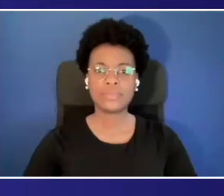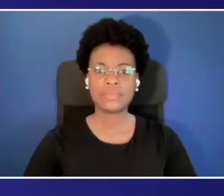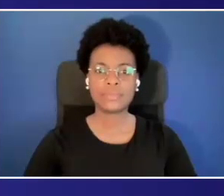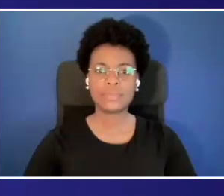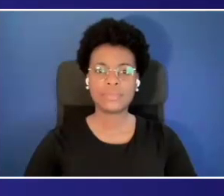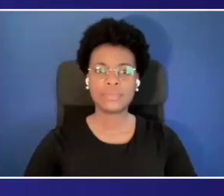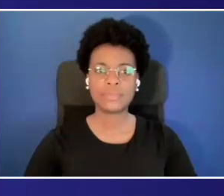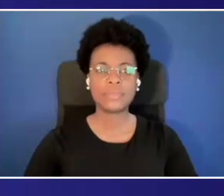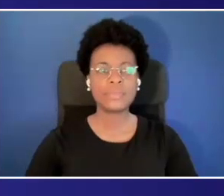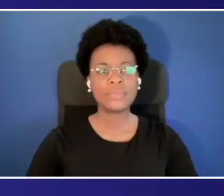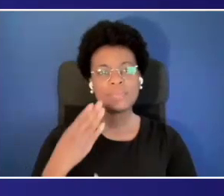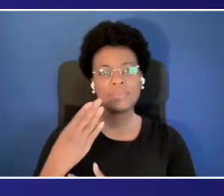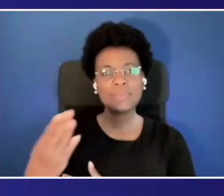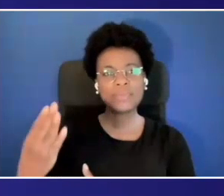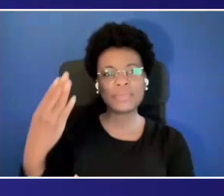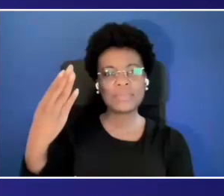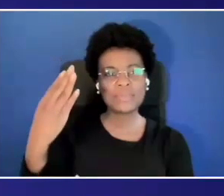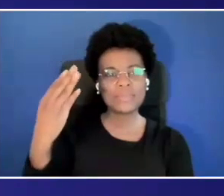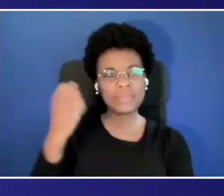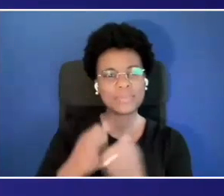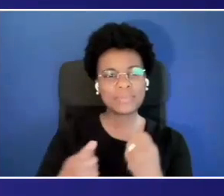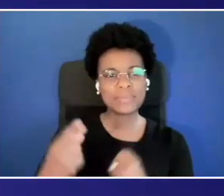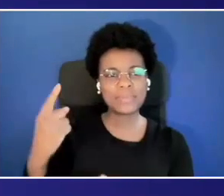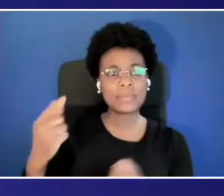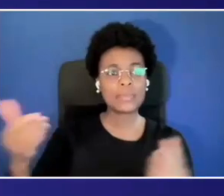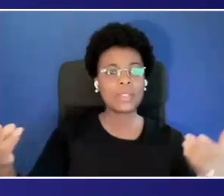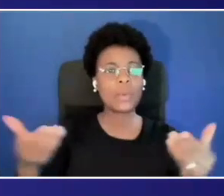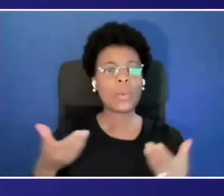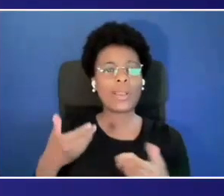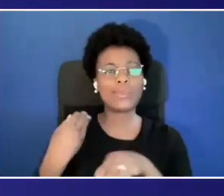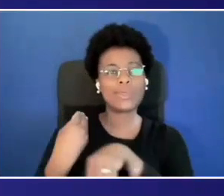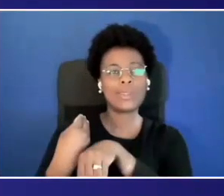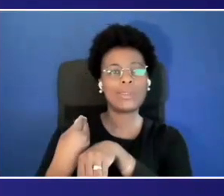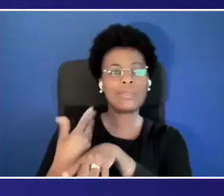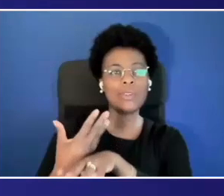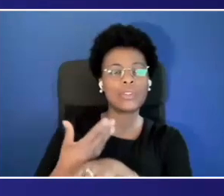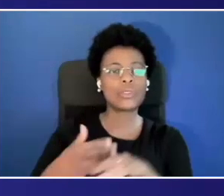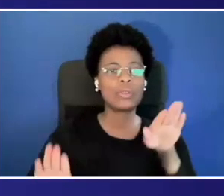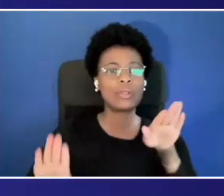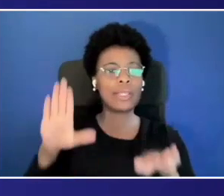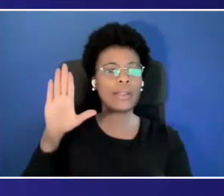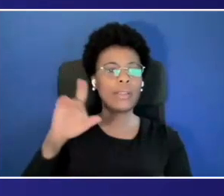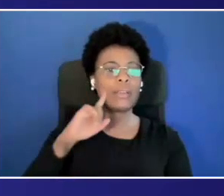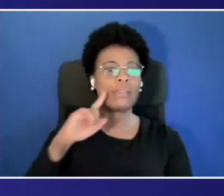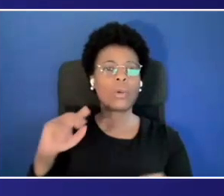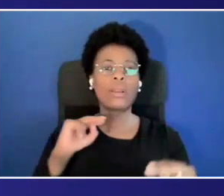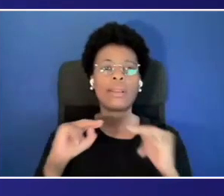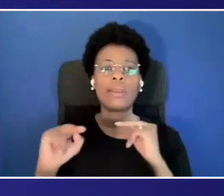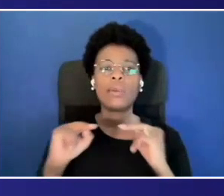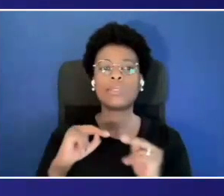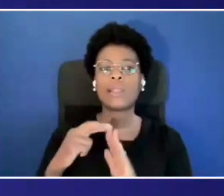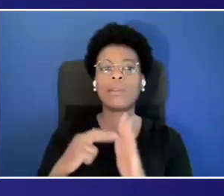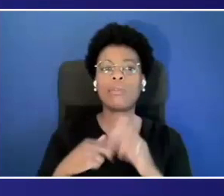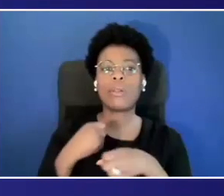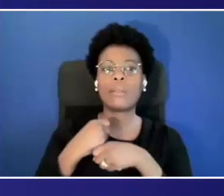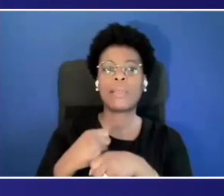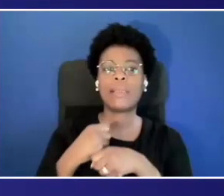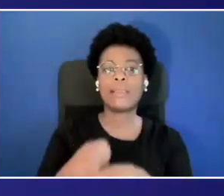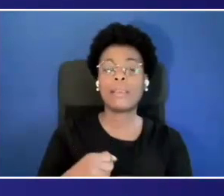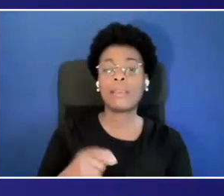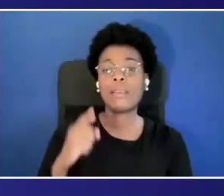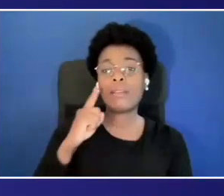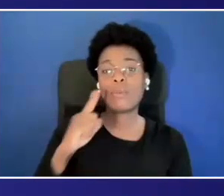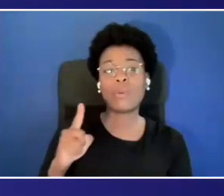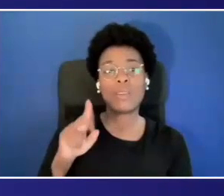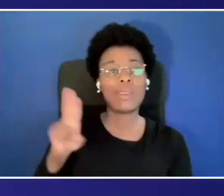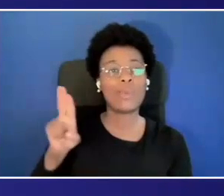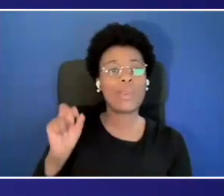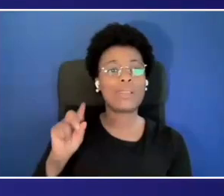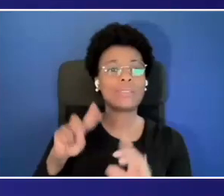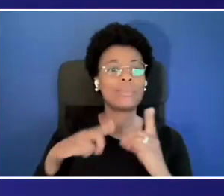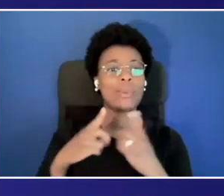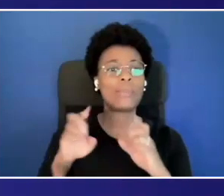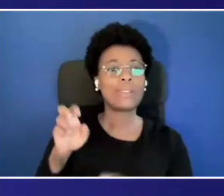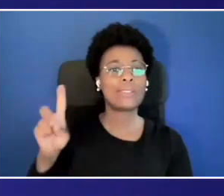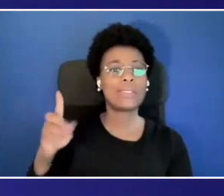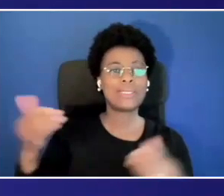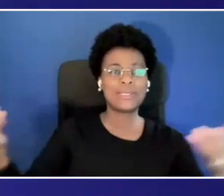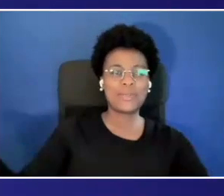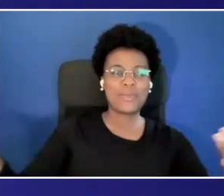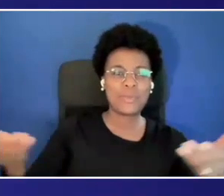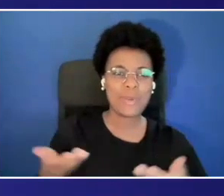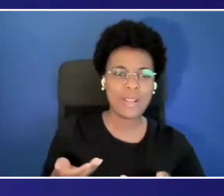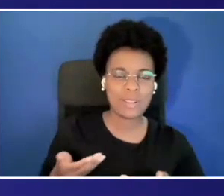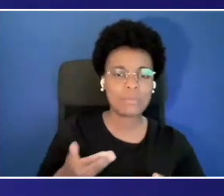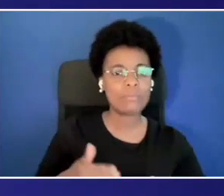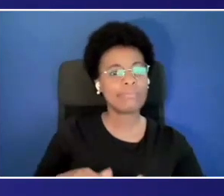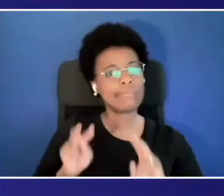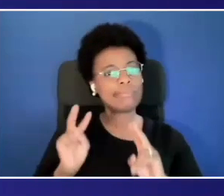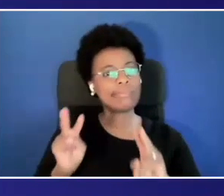Good morning, everyone. Welcome to the virtual hearing for negotiated rulemaking. On behalf of the United States Department of Education, we welcome you in the forward to hearing your comments and feedback.